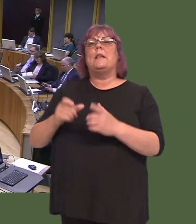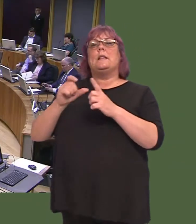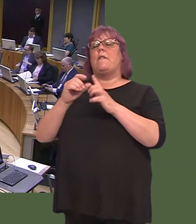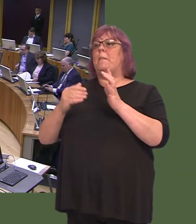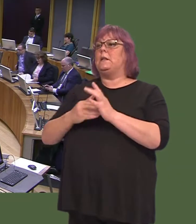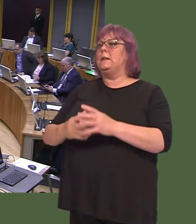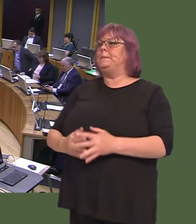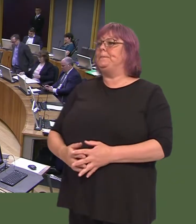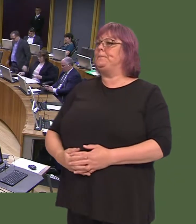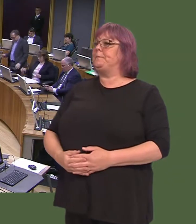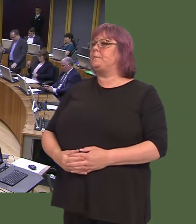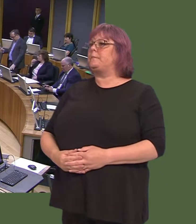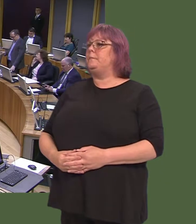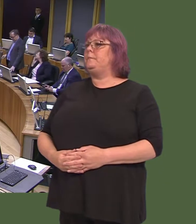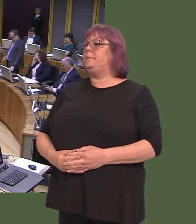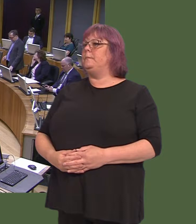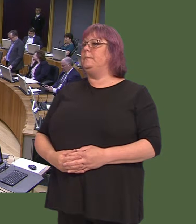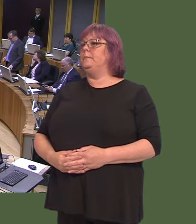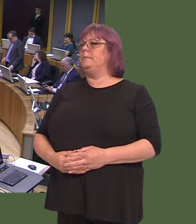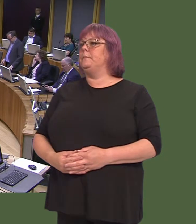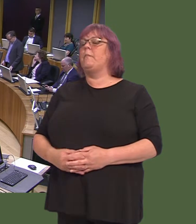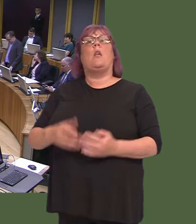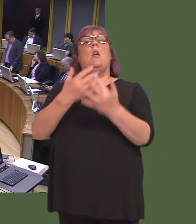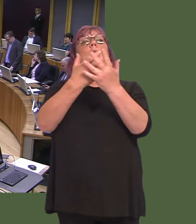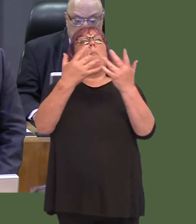David Melding AM: First Minister, we're already seeing, from the population statistics for